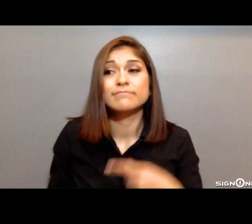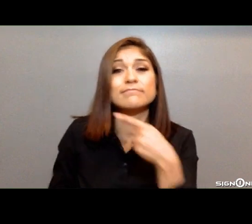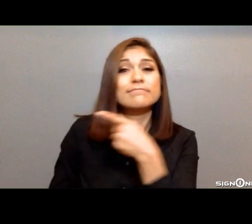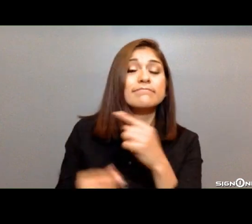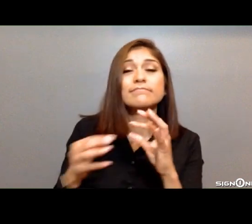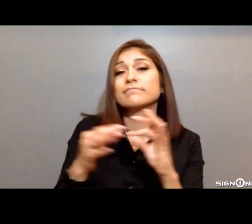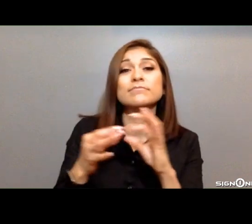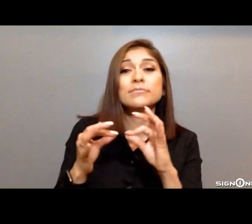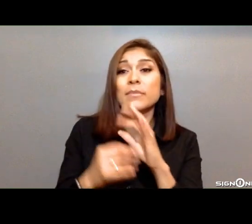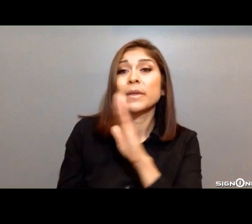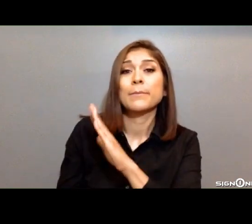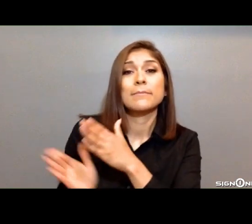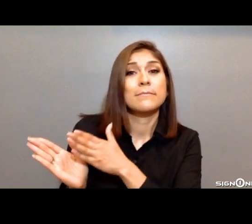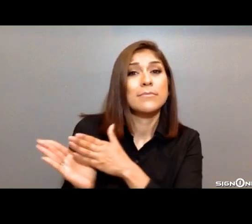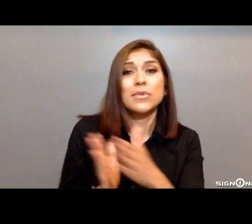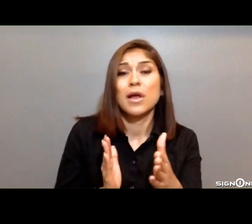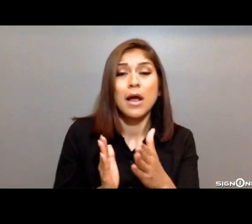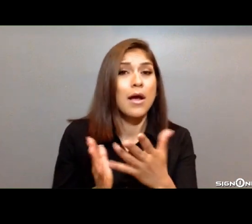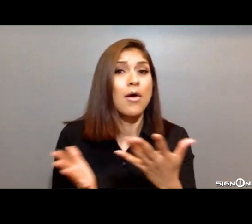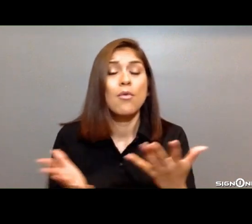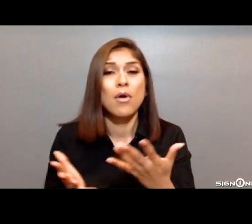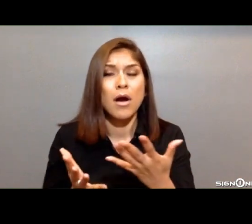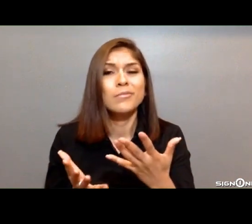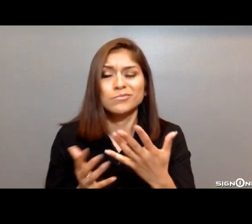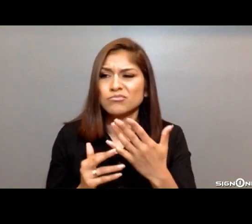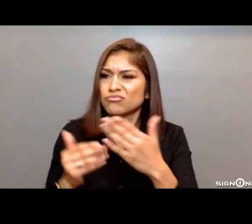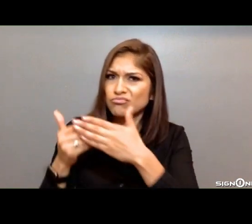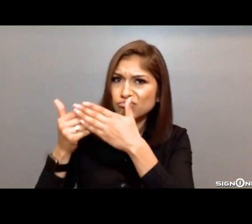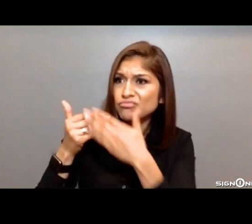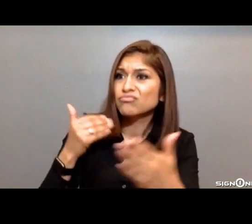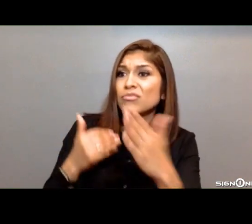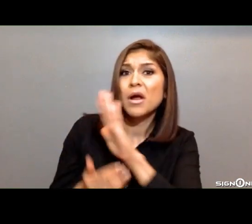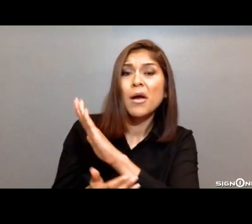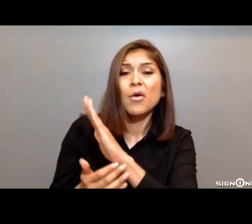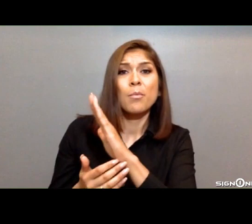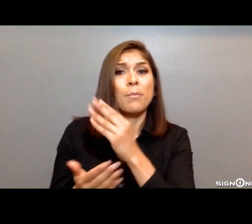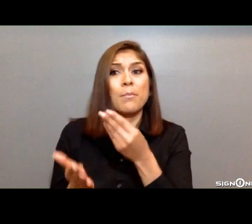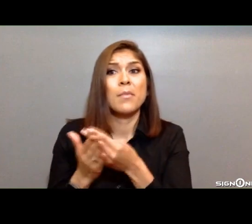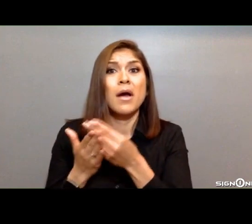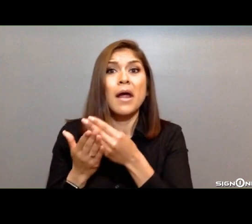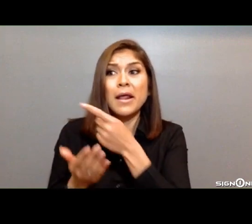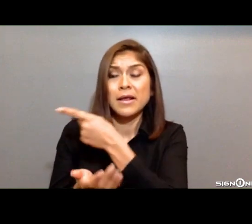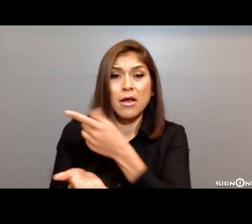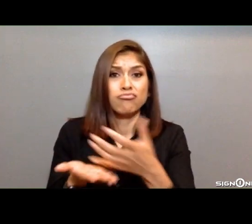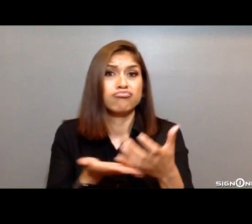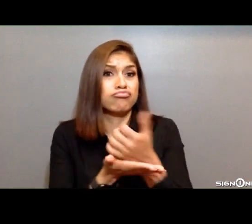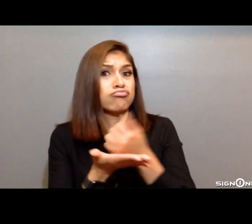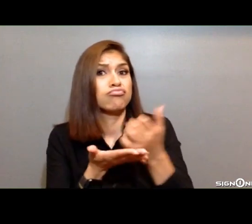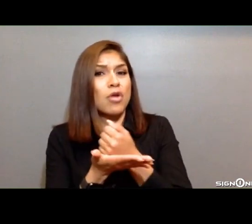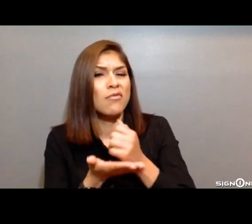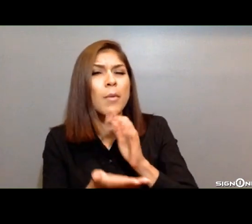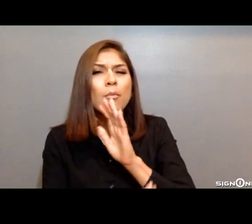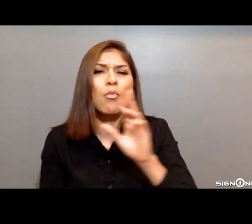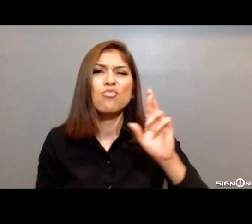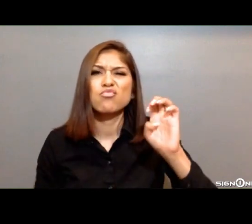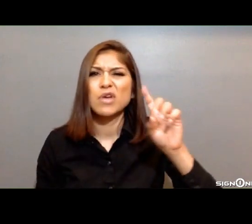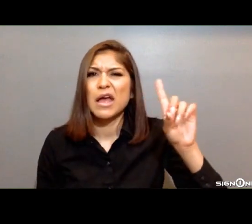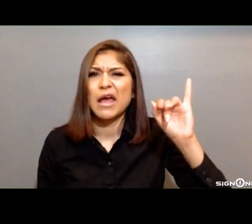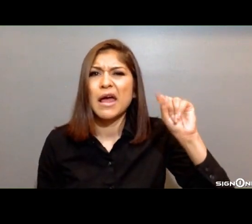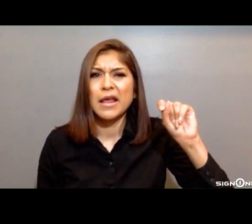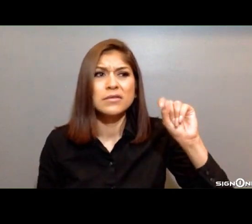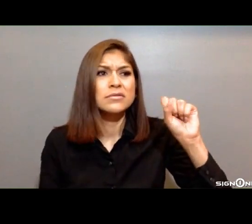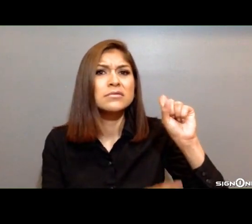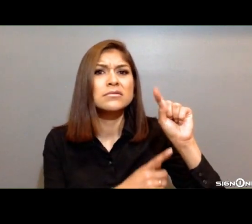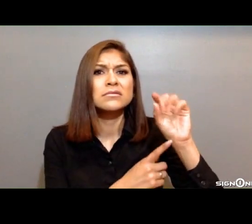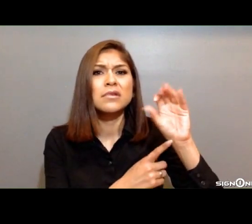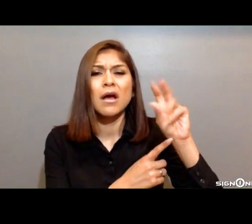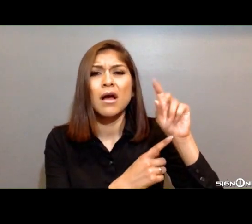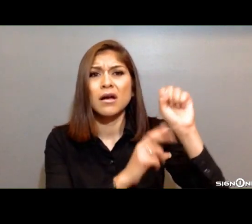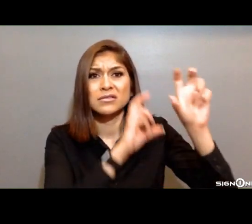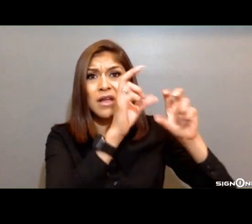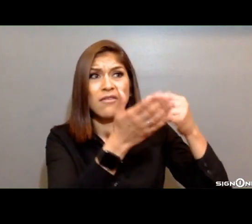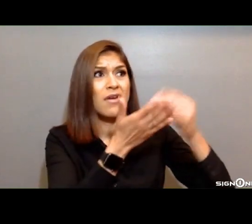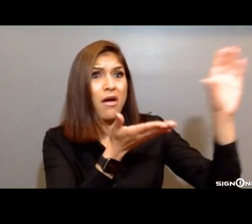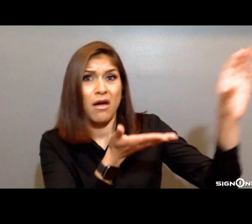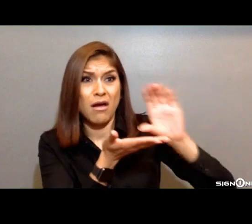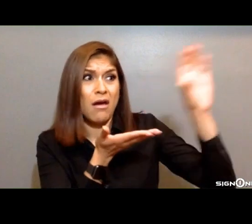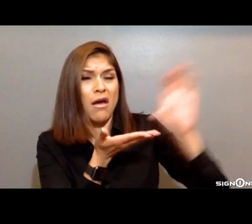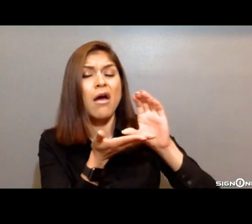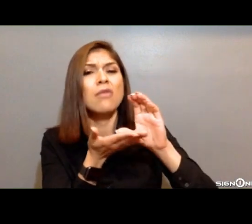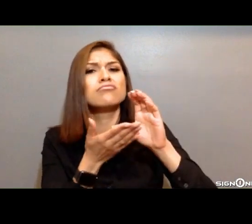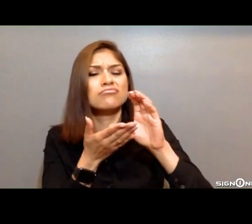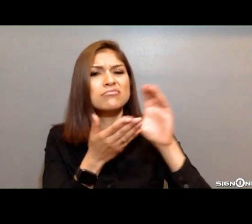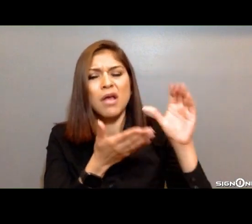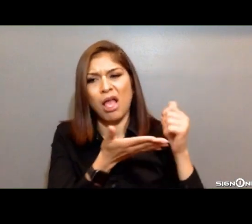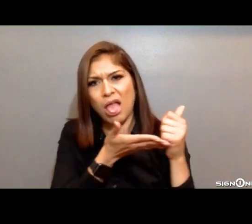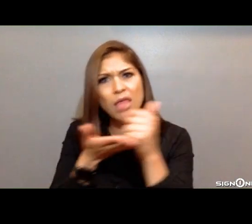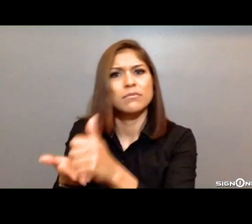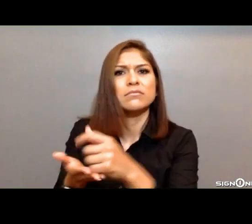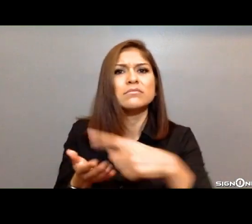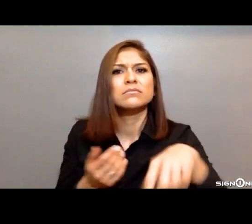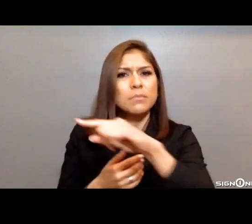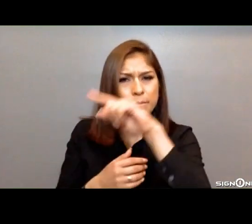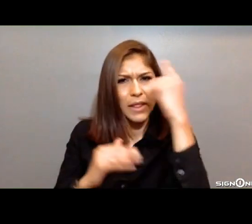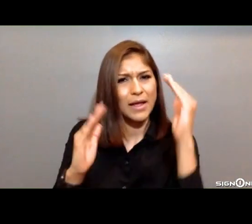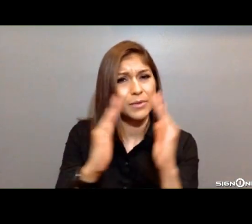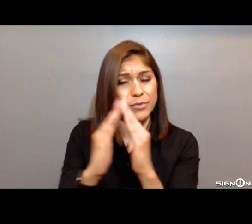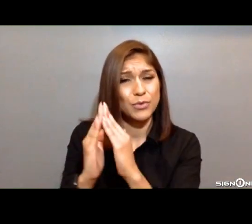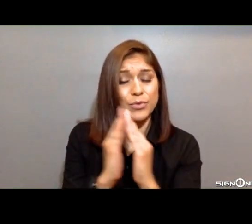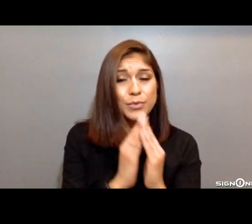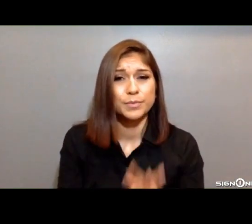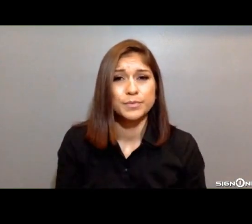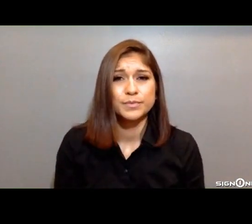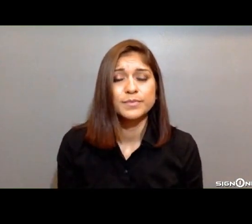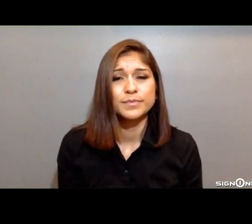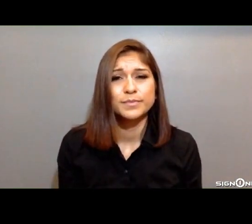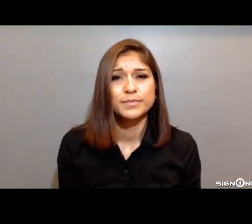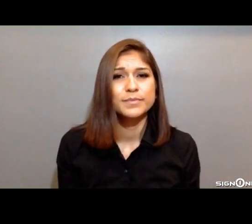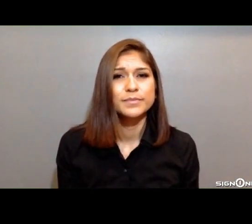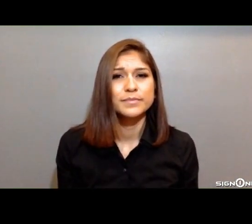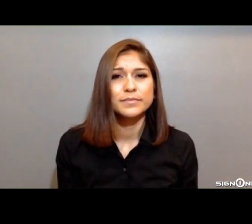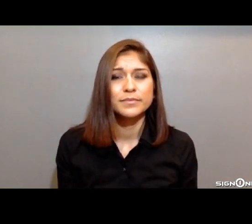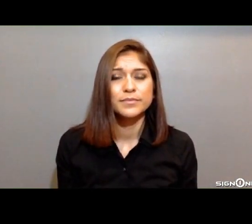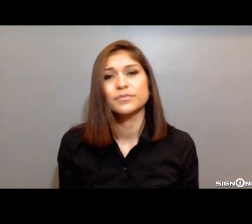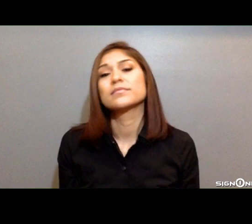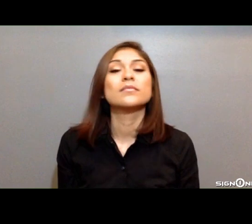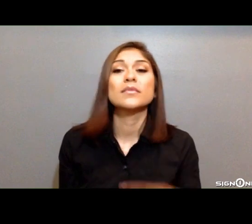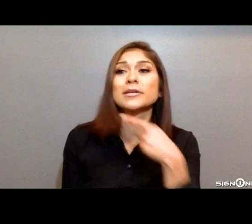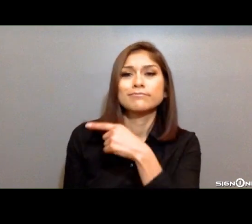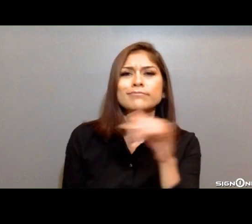Ohanian said he will use all future earnings from his Reddit stock to help the black community.